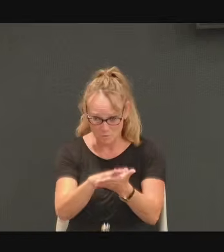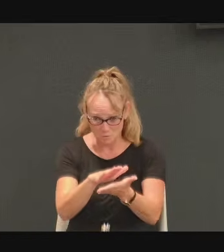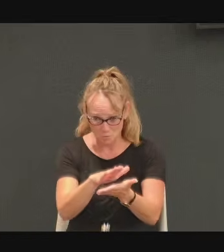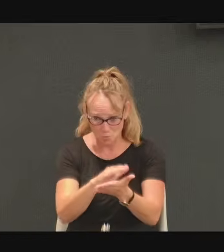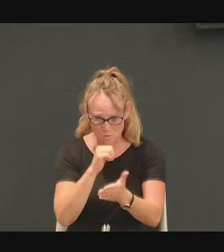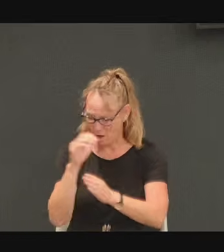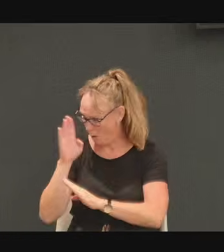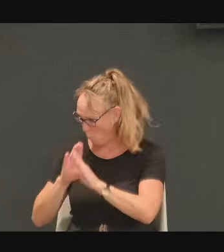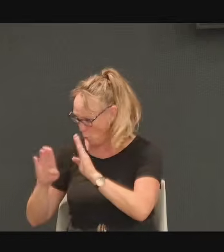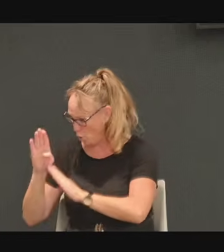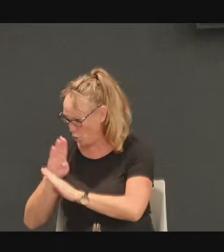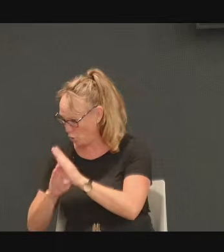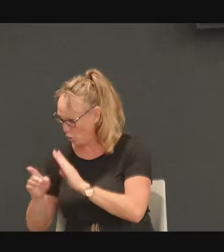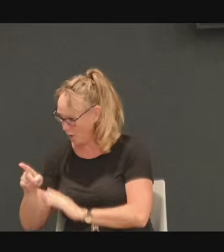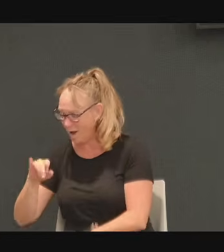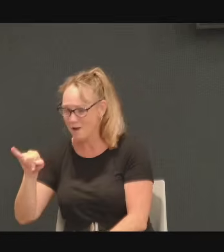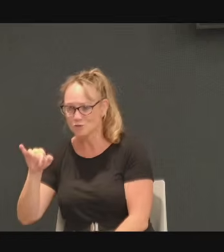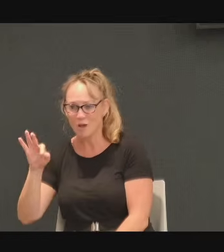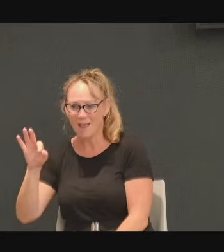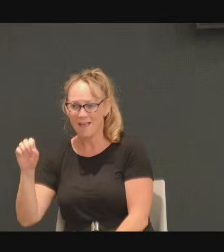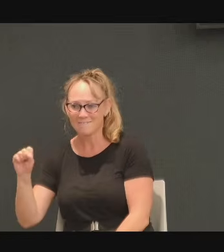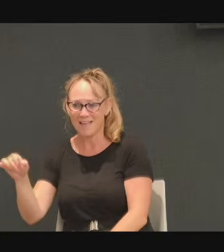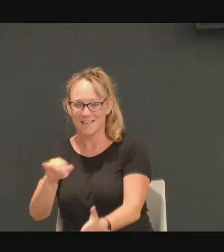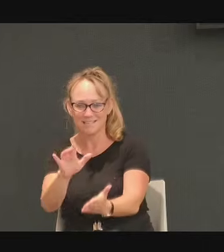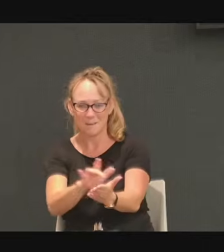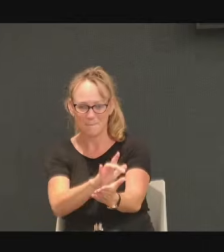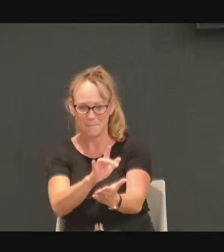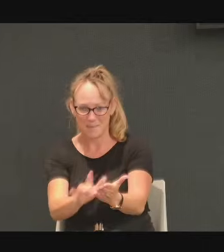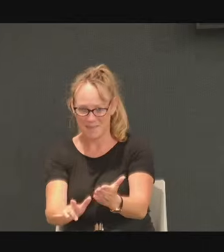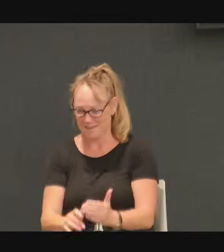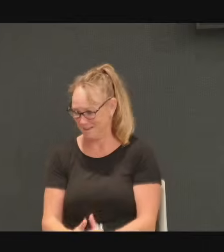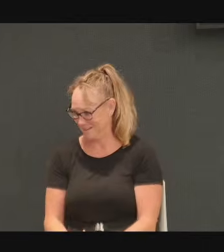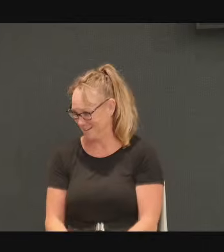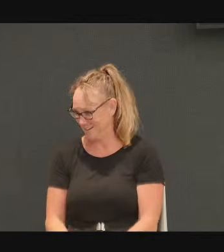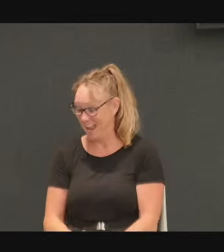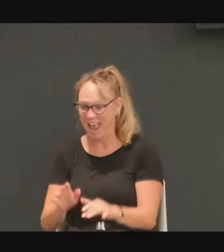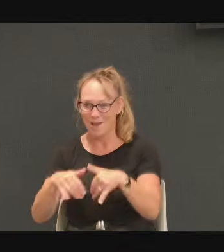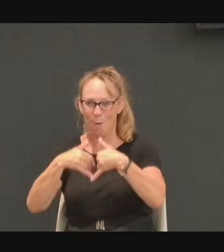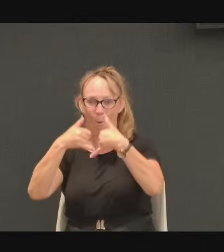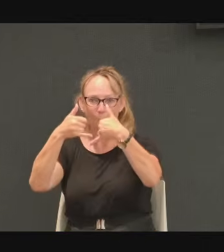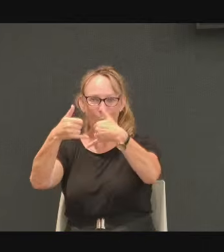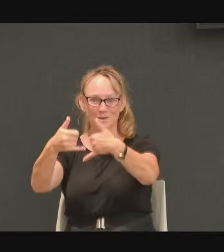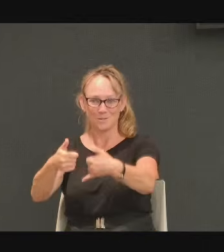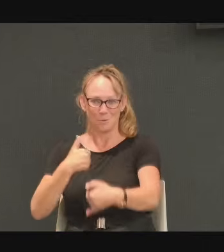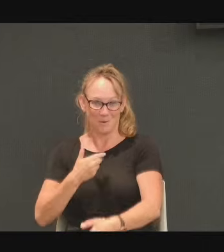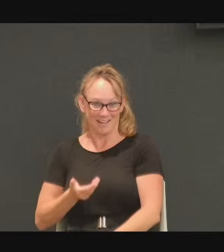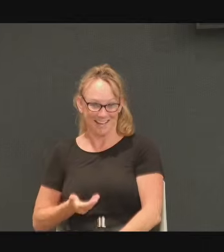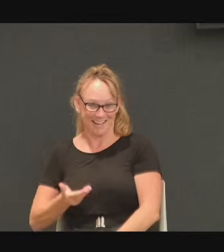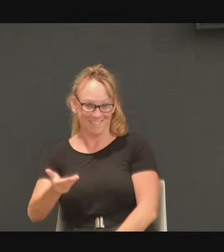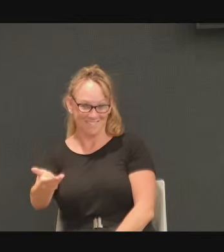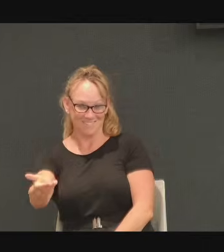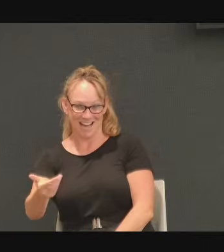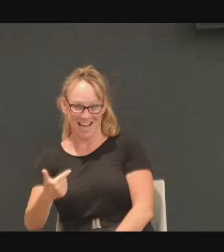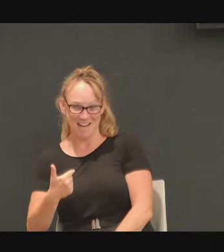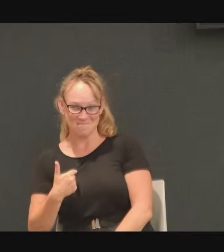paid for by JFS. I was even invited to an award ceremony a while back which was pretty amazing.